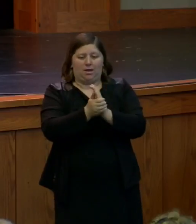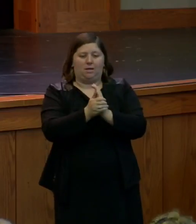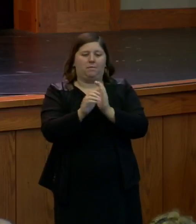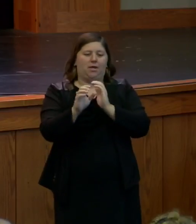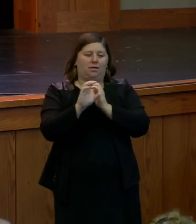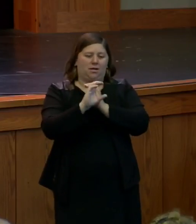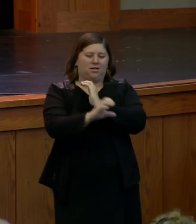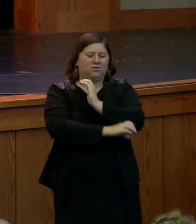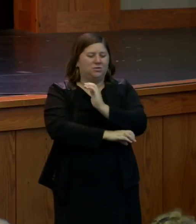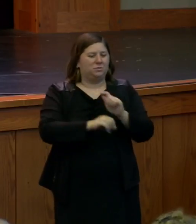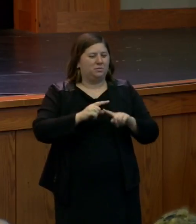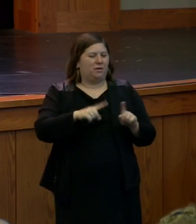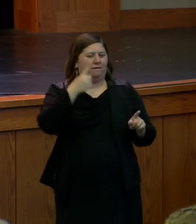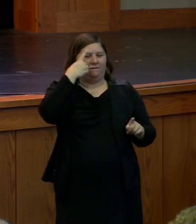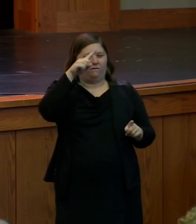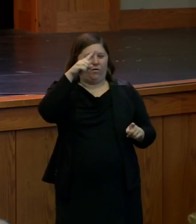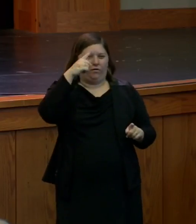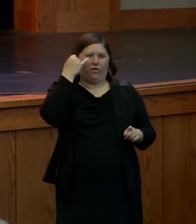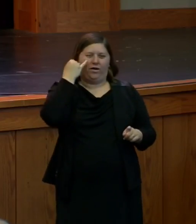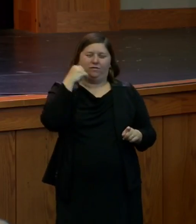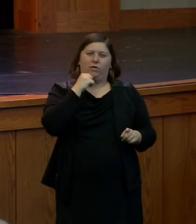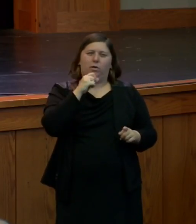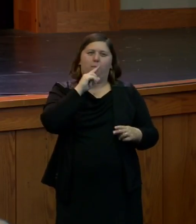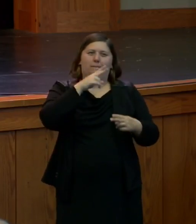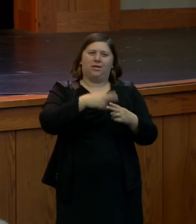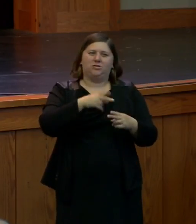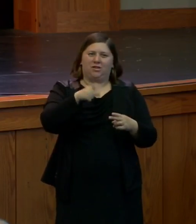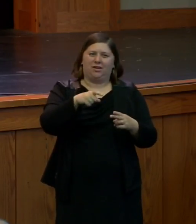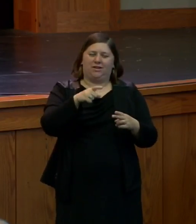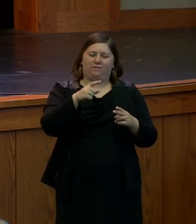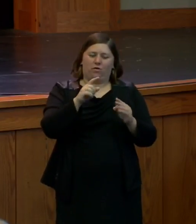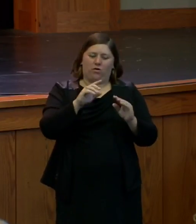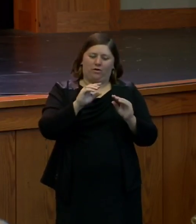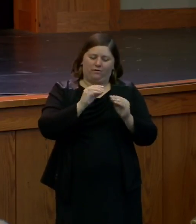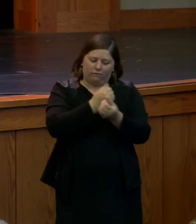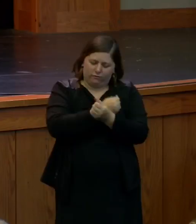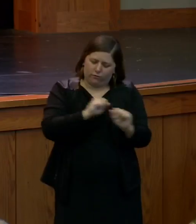EXPLICITLY MENTION OUR NEED FOR FREE AND INCLUSIVE SUFFRAGE IN OUR FOUNDING DOCUMENT?